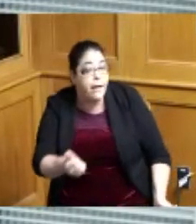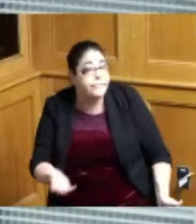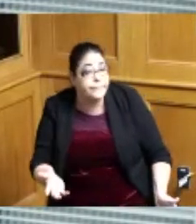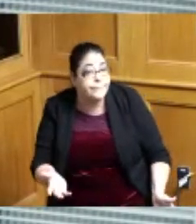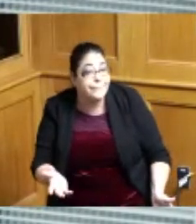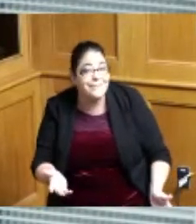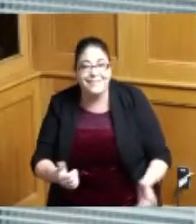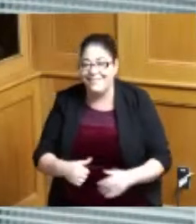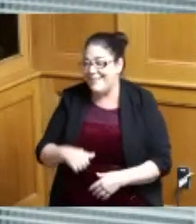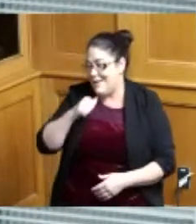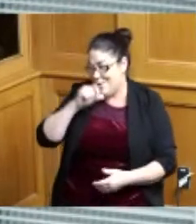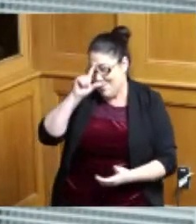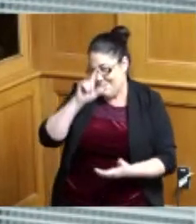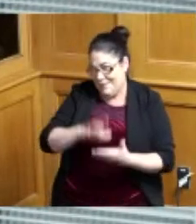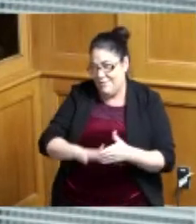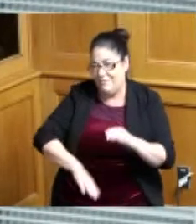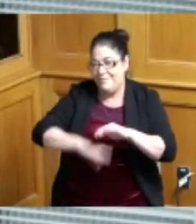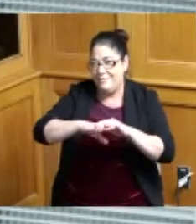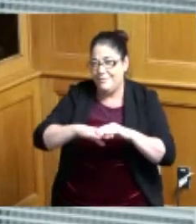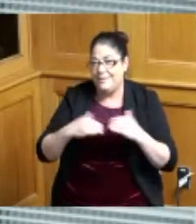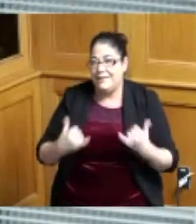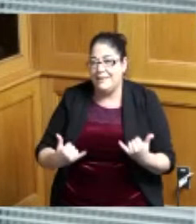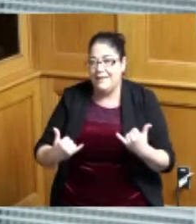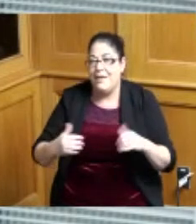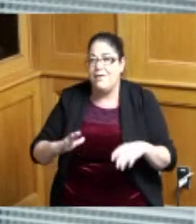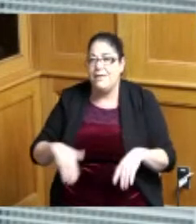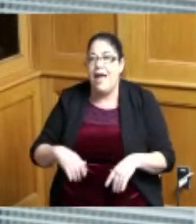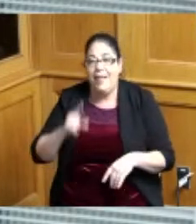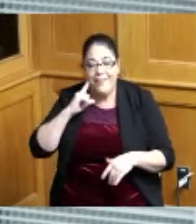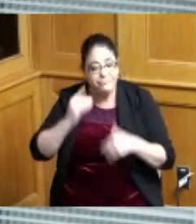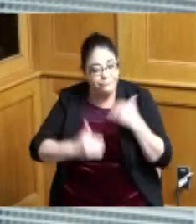I don't believe we are at the capacity yeah we're doing really well sent an update I